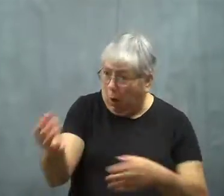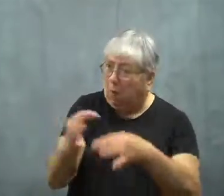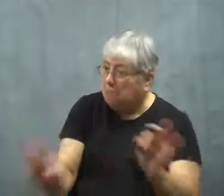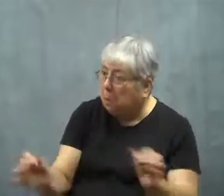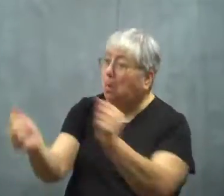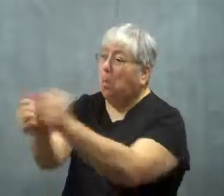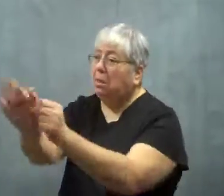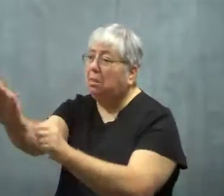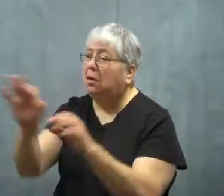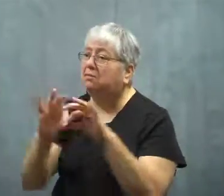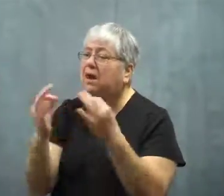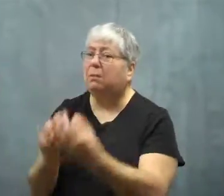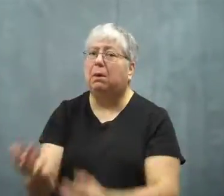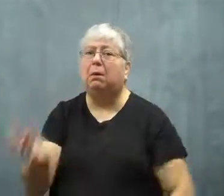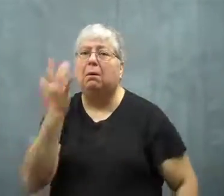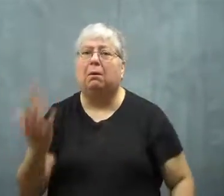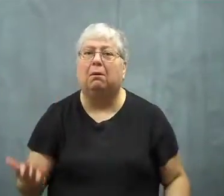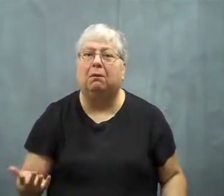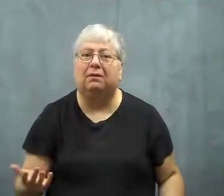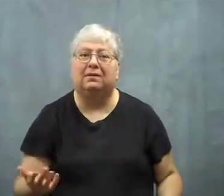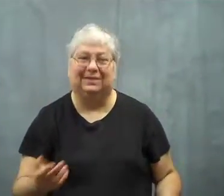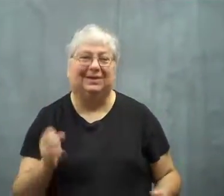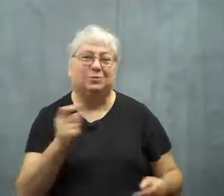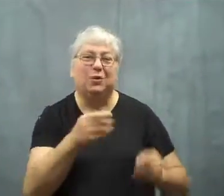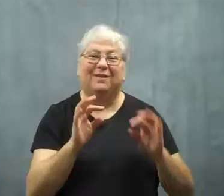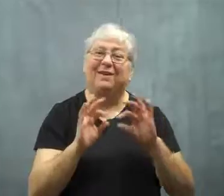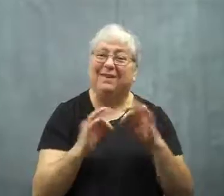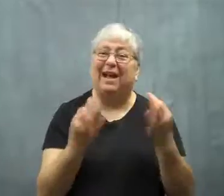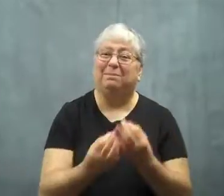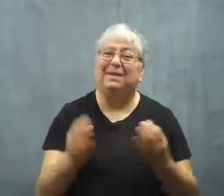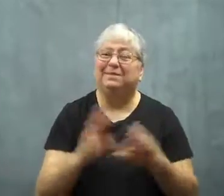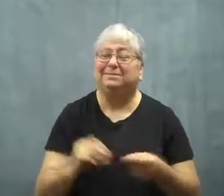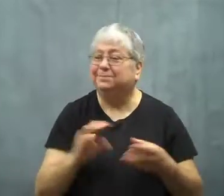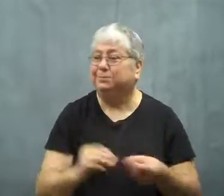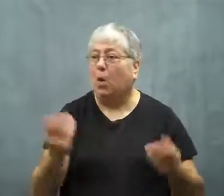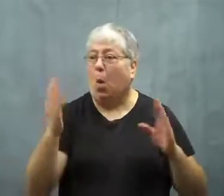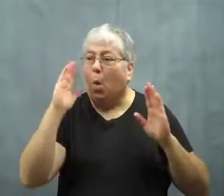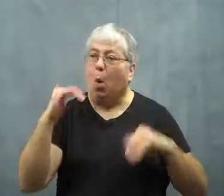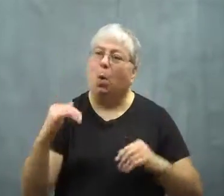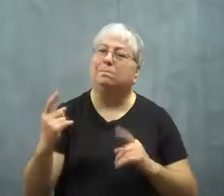yet Zimmerman was free to be with his family.